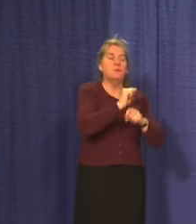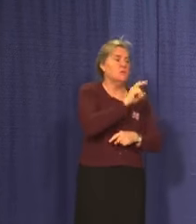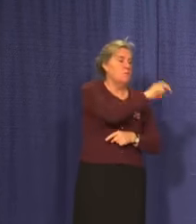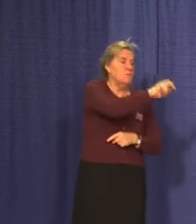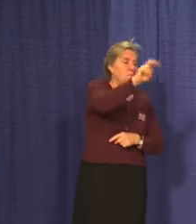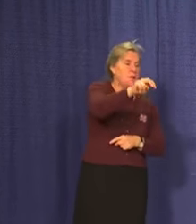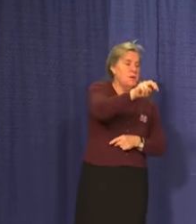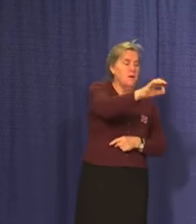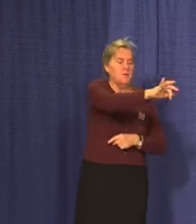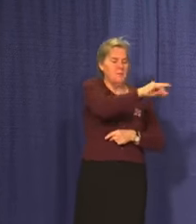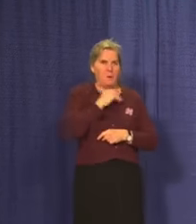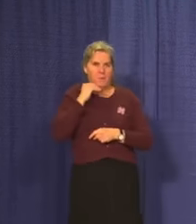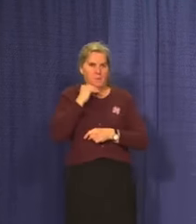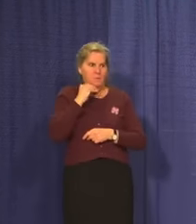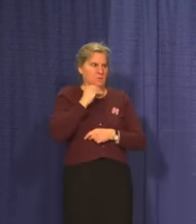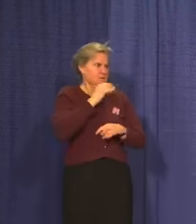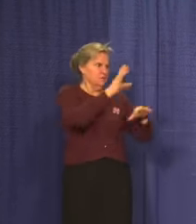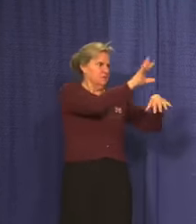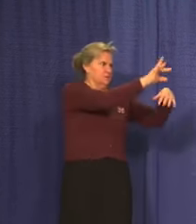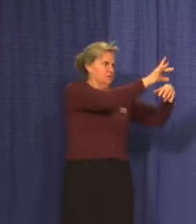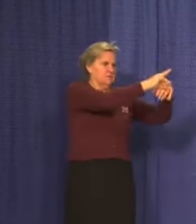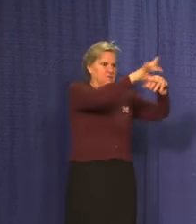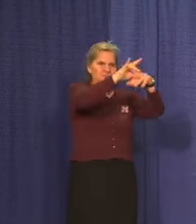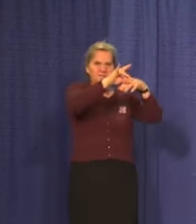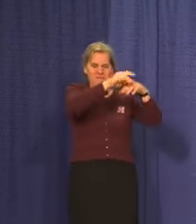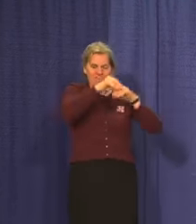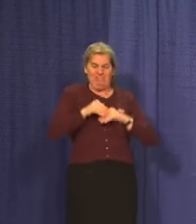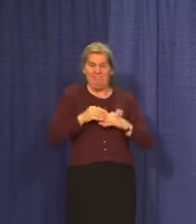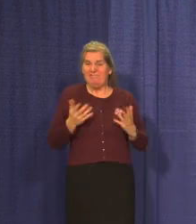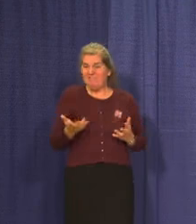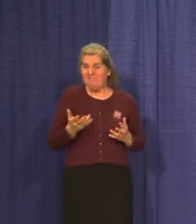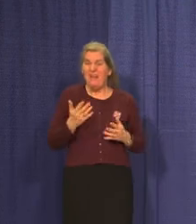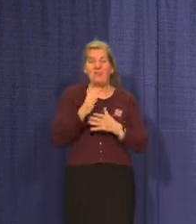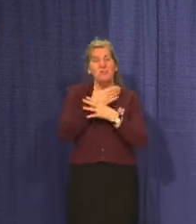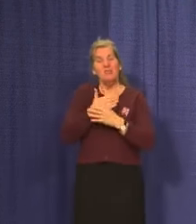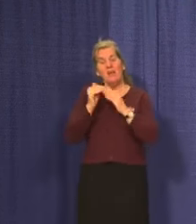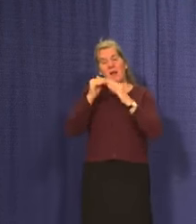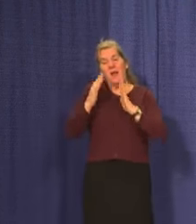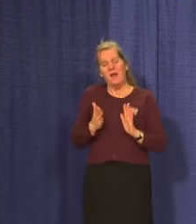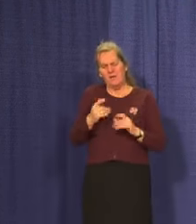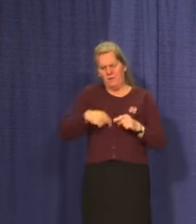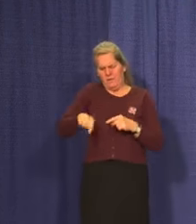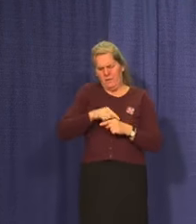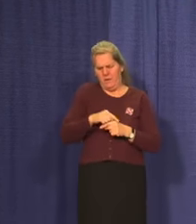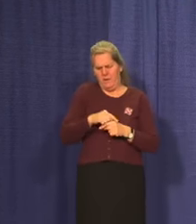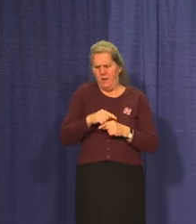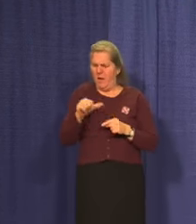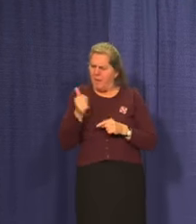HOUSEHOLD. IF YOU ARE SHARING A HOUSEHOLD WITH OTHERS, HAVE YOU THOUGHT ABOUT HOW MANY CONTACTS EACH